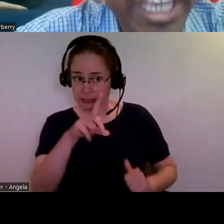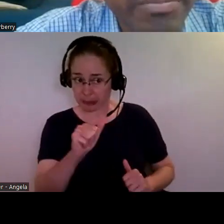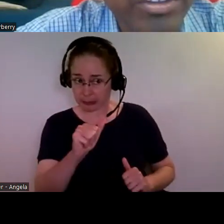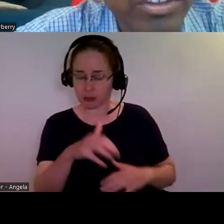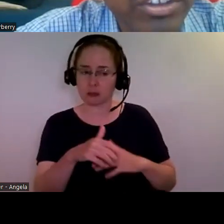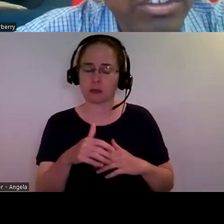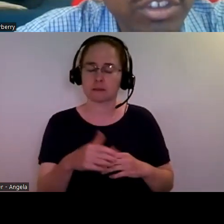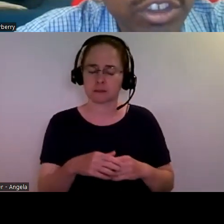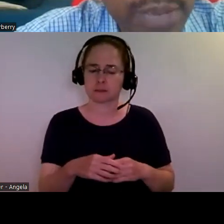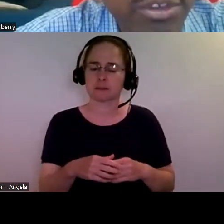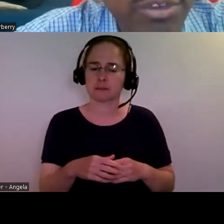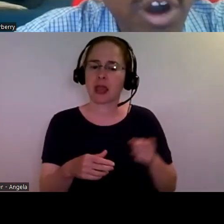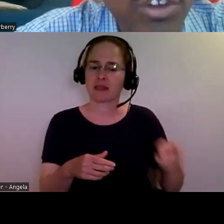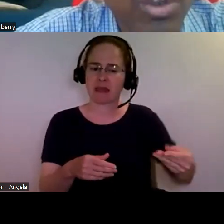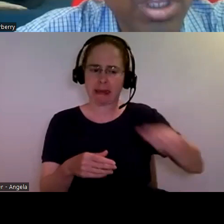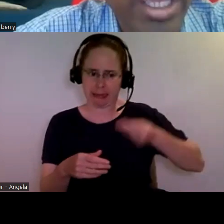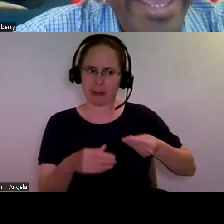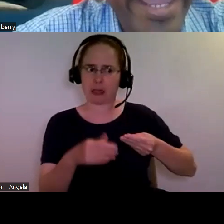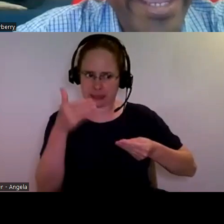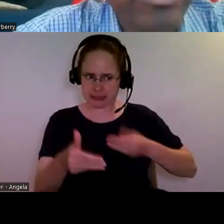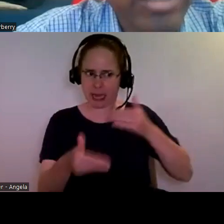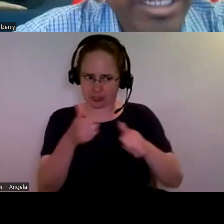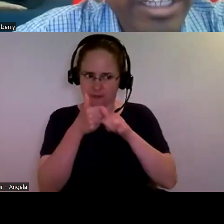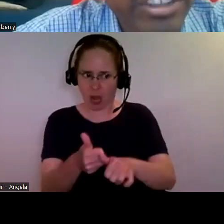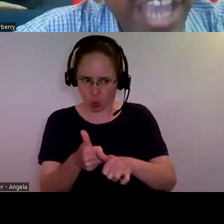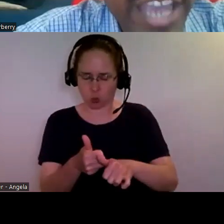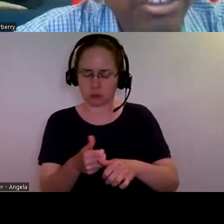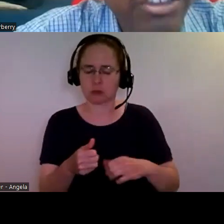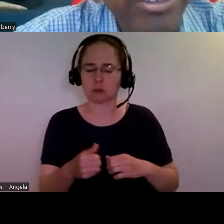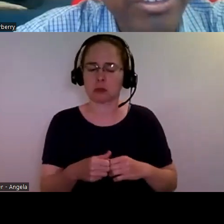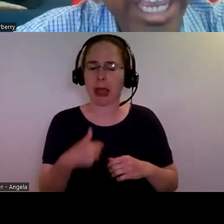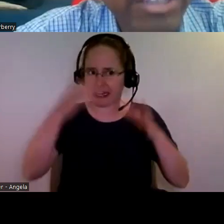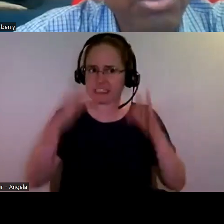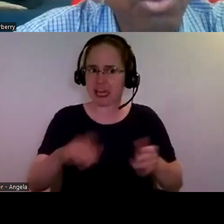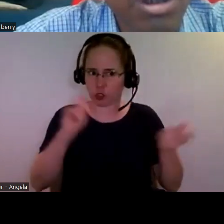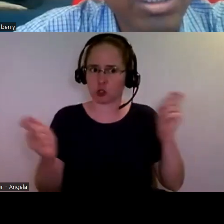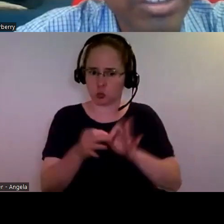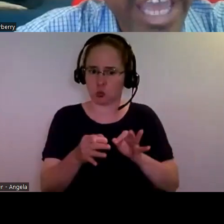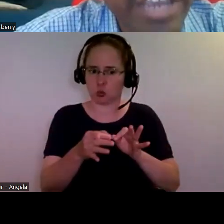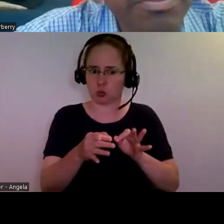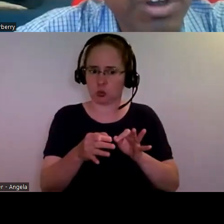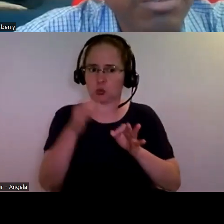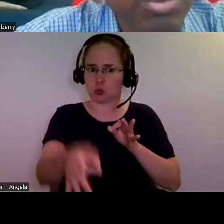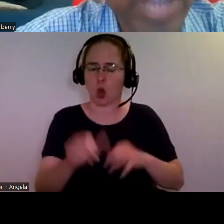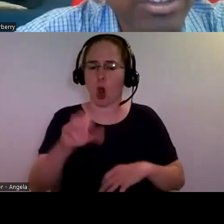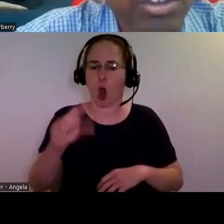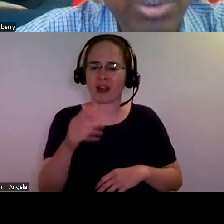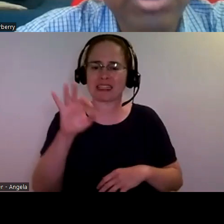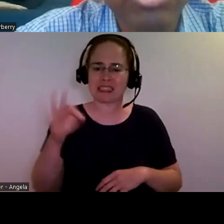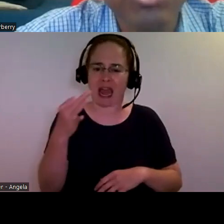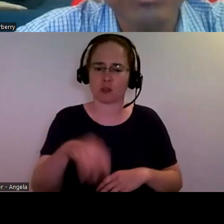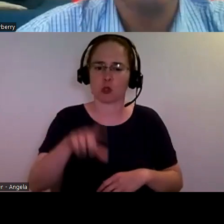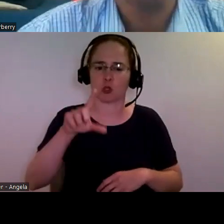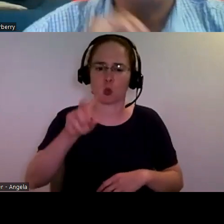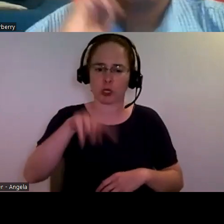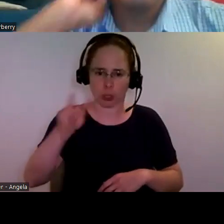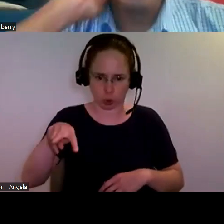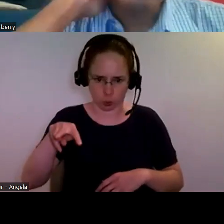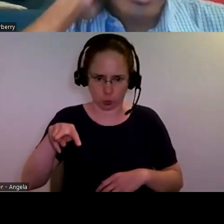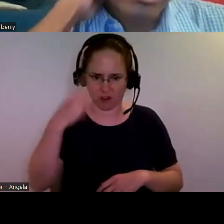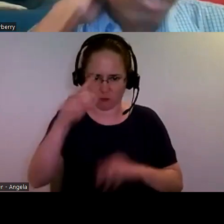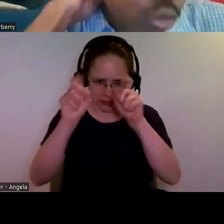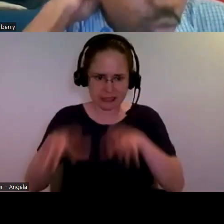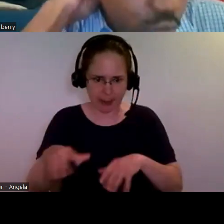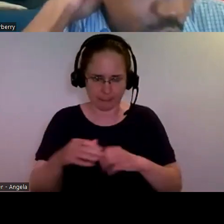they gave me the steps to follow, and I decided to change the date to August 9th of 2022, and they